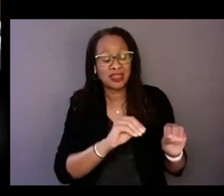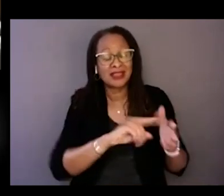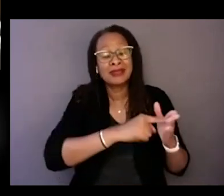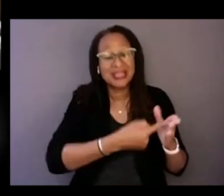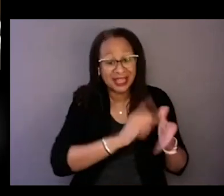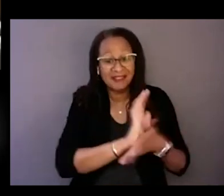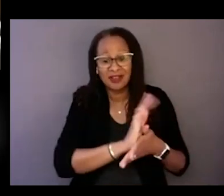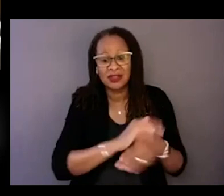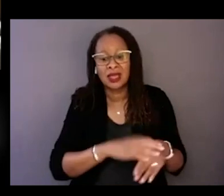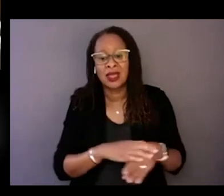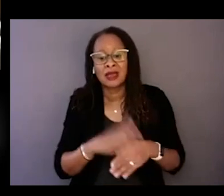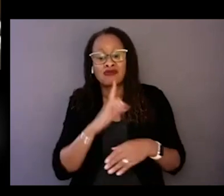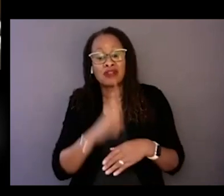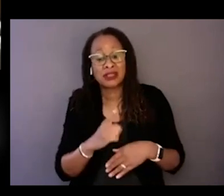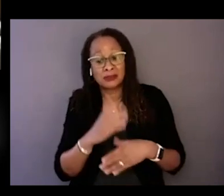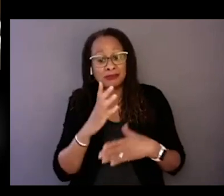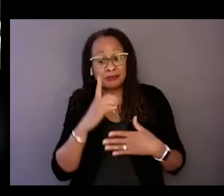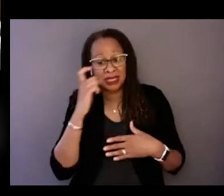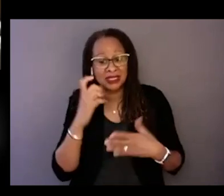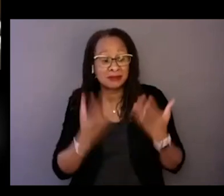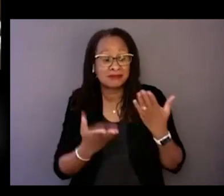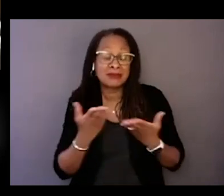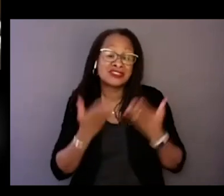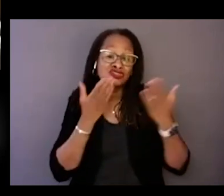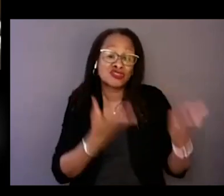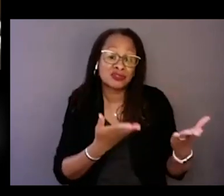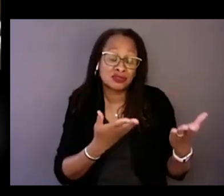I think in part because it might suggest the ways